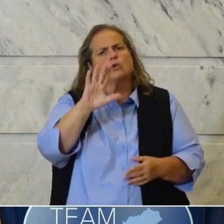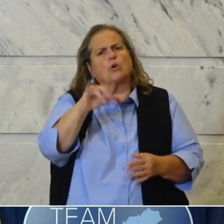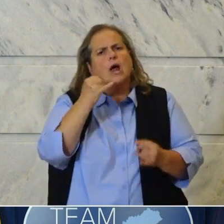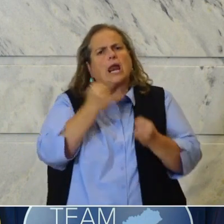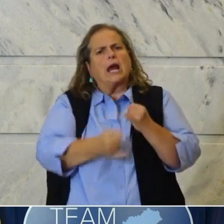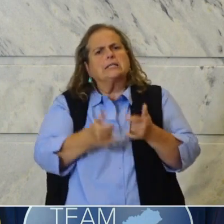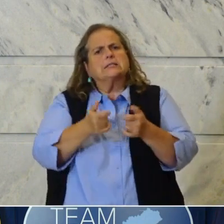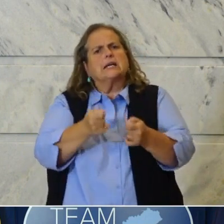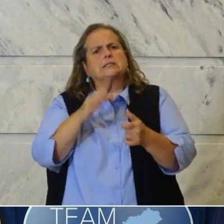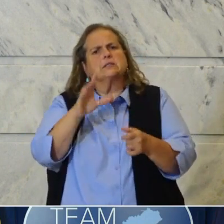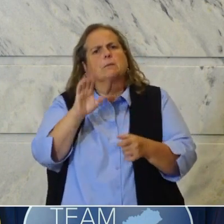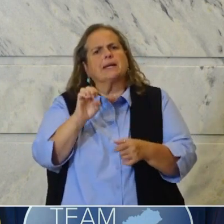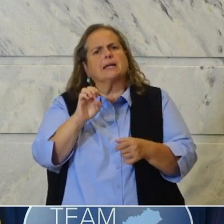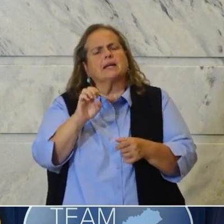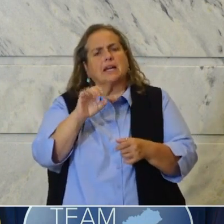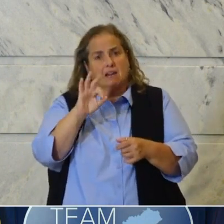not knowing it's your last text. What would it bay?